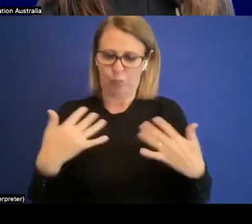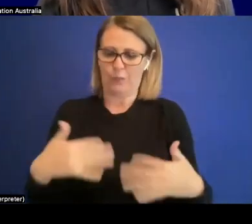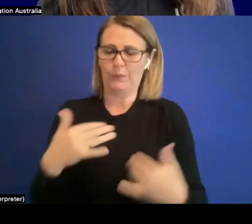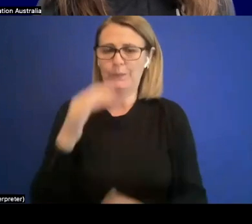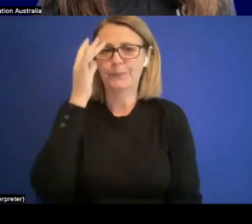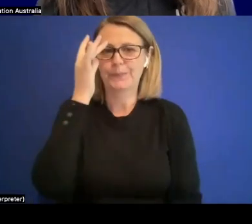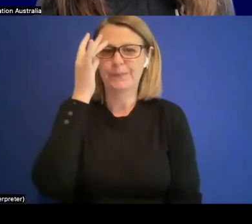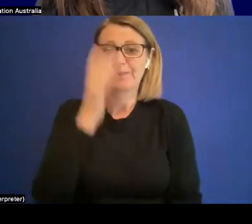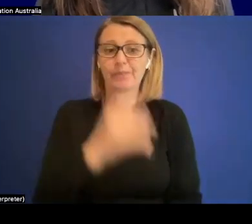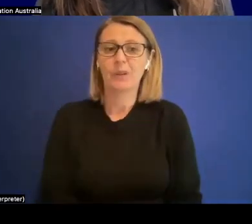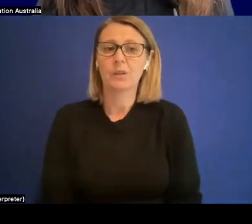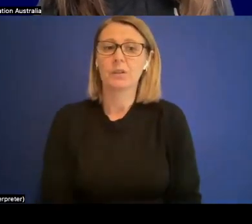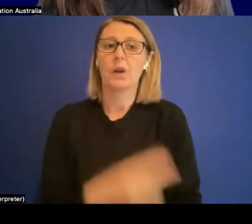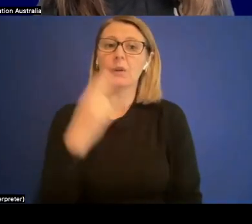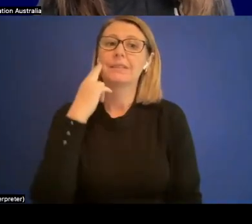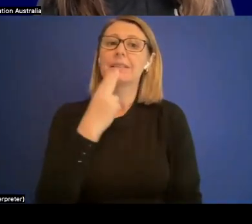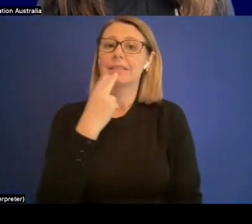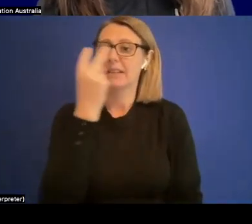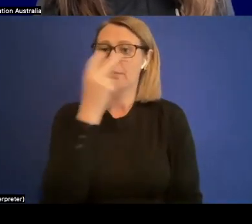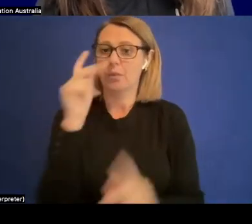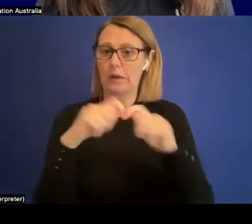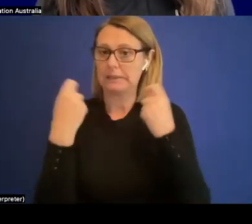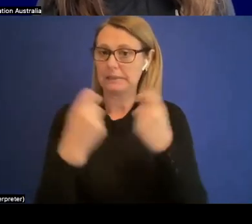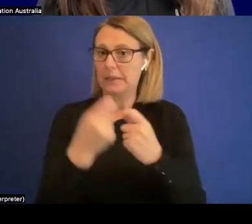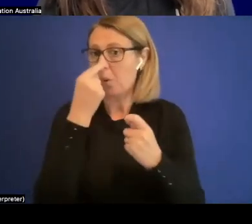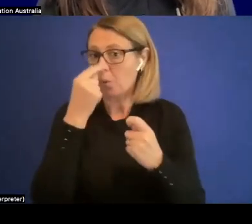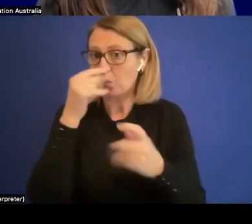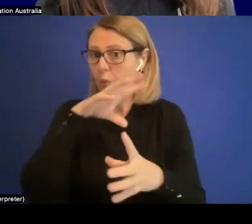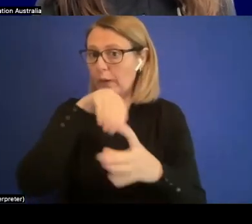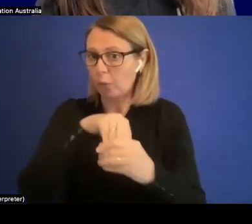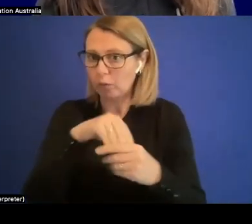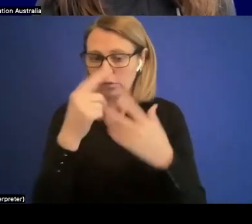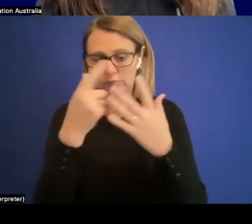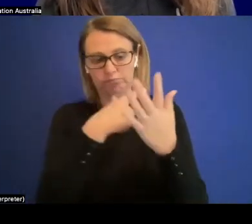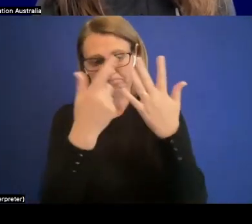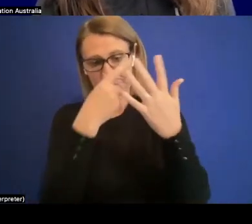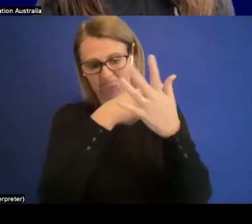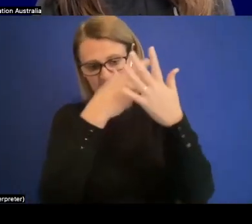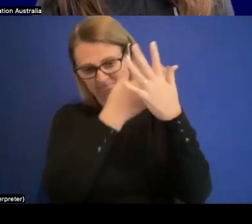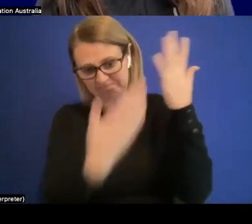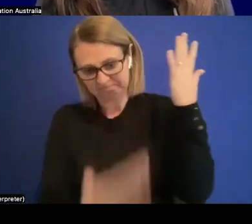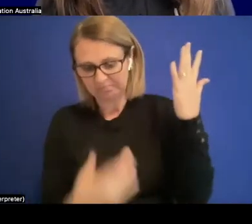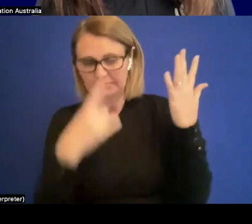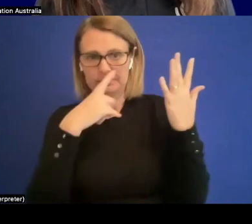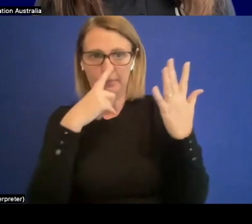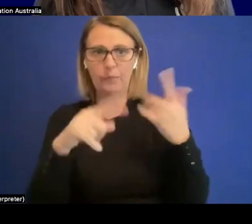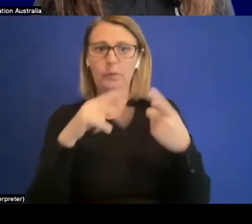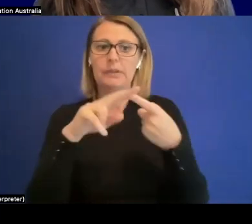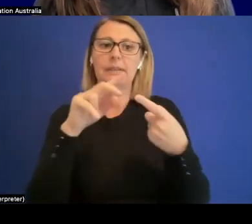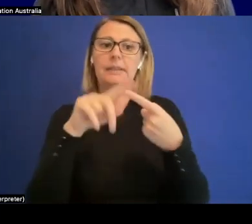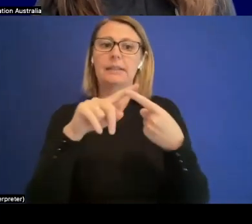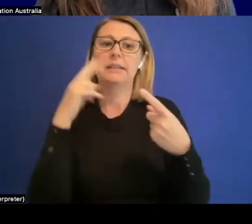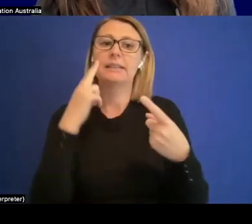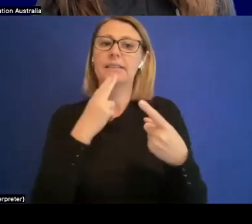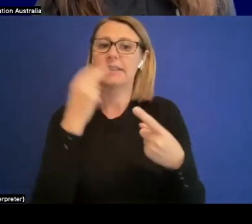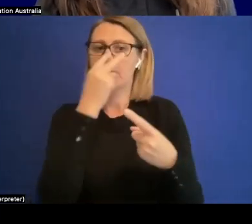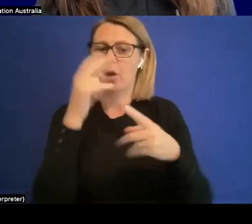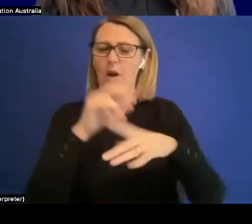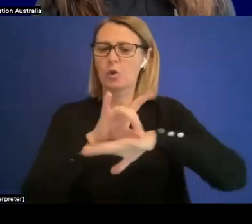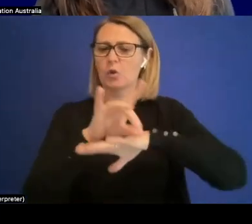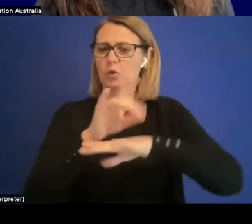Your deafblind team could consist of a deafblind consultant, and I will go into more details about